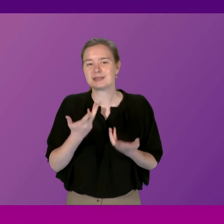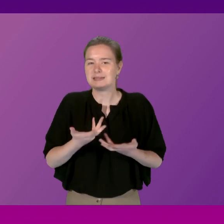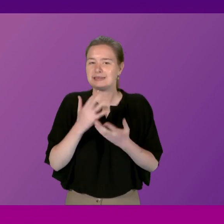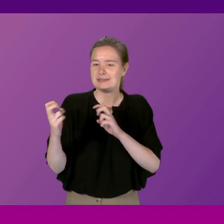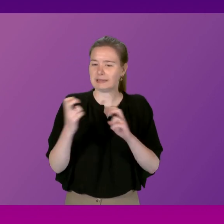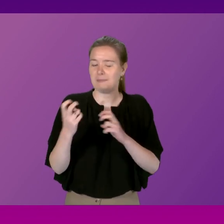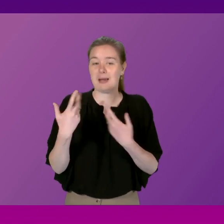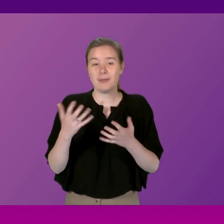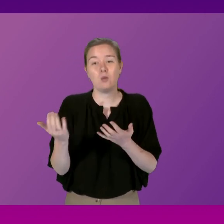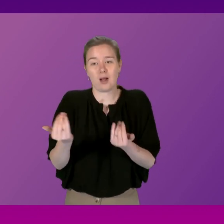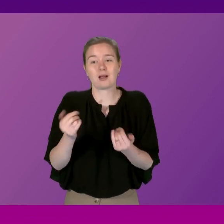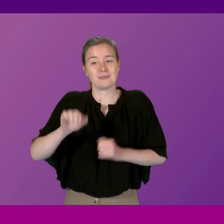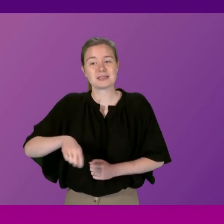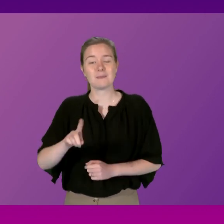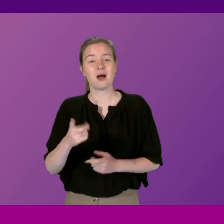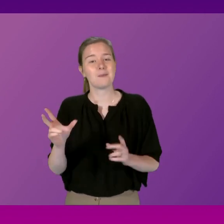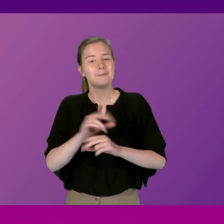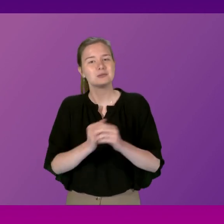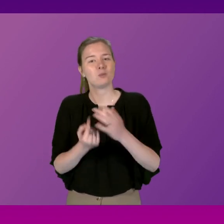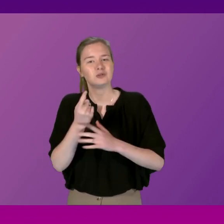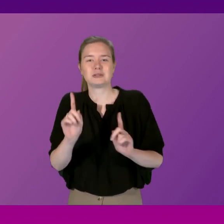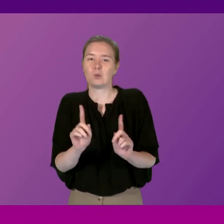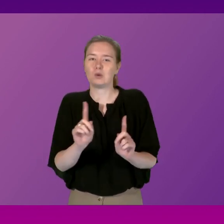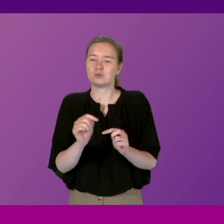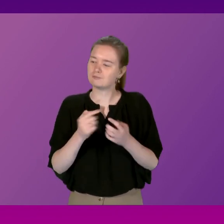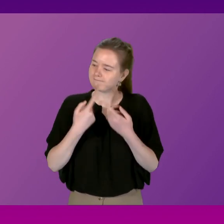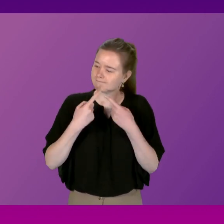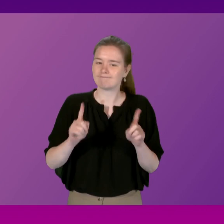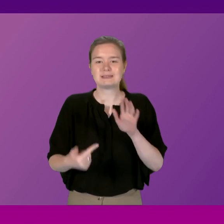Today’s debate is welcome, but it is a missed opportunity to address key issues facing disabled